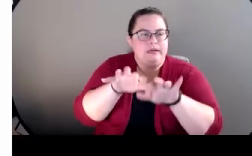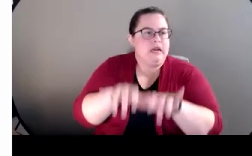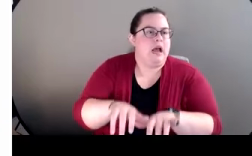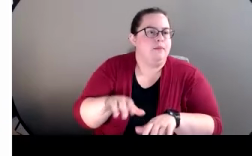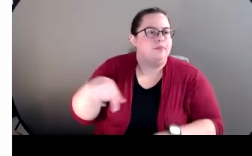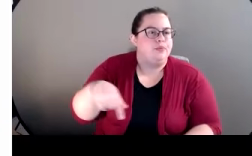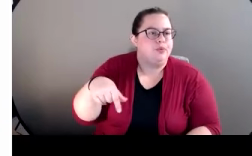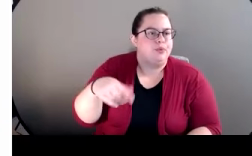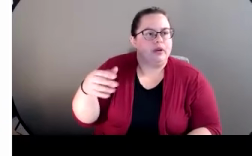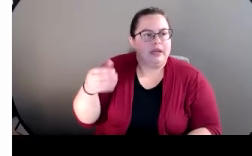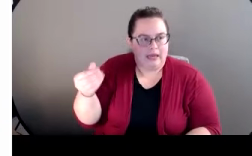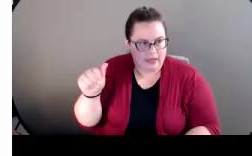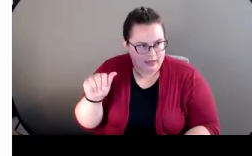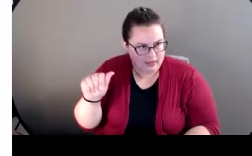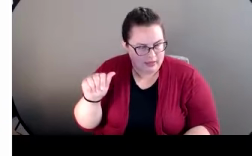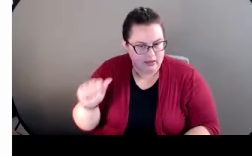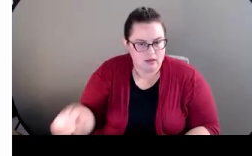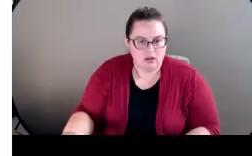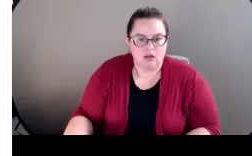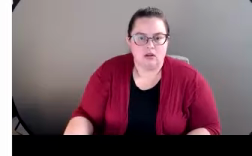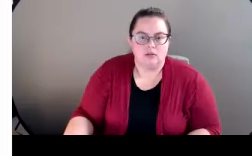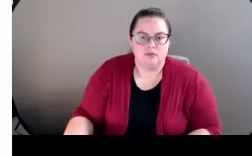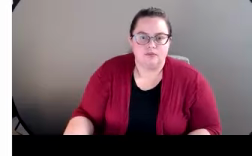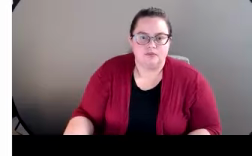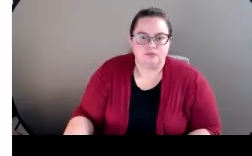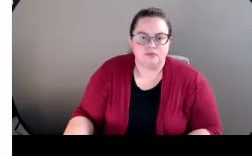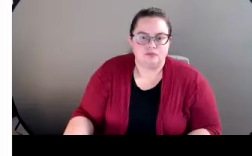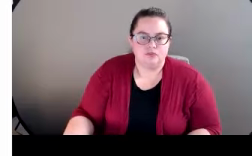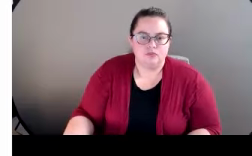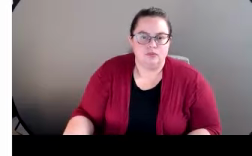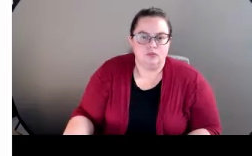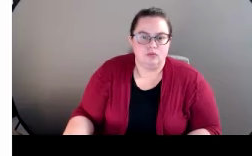And so how at least on my version of my computer, the way that I can see